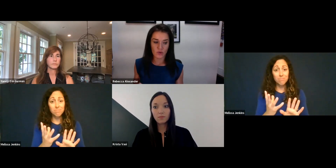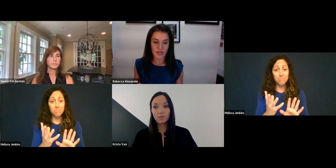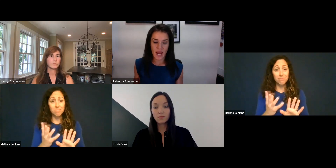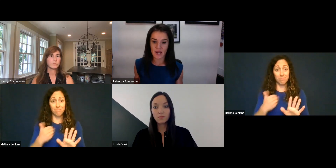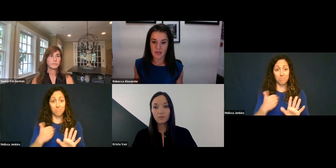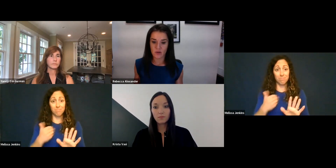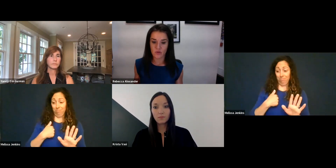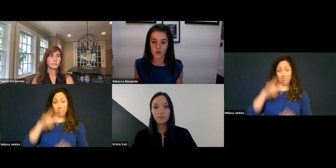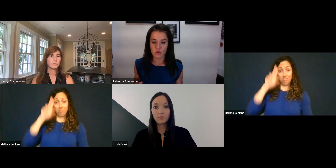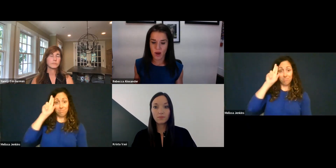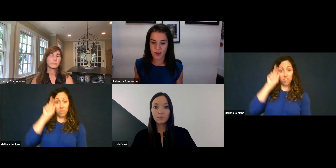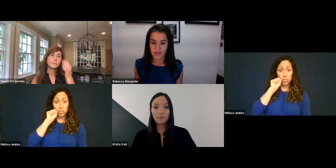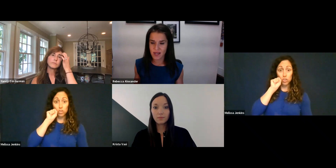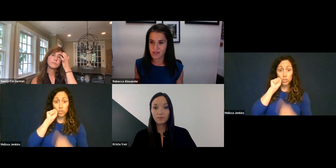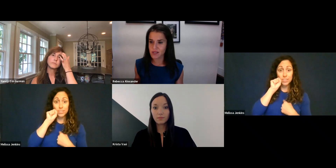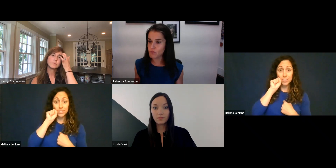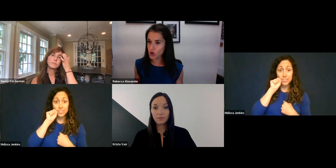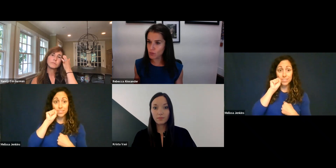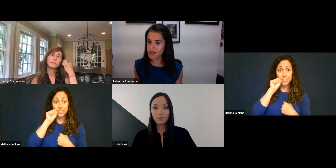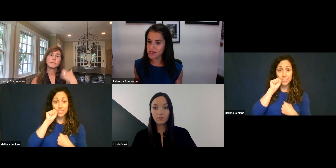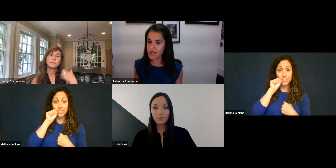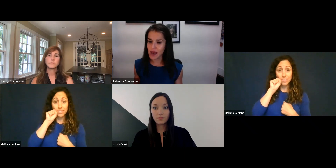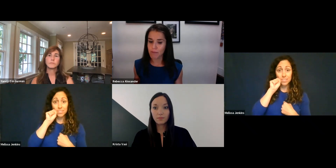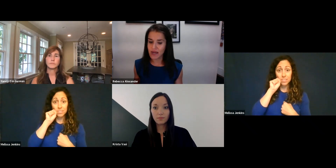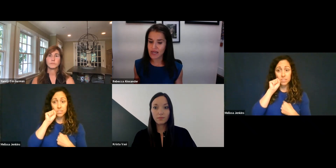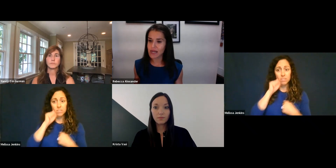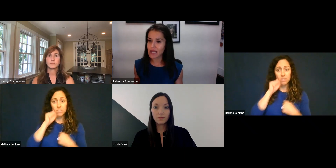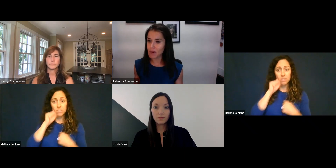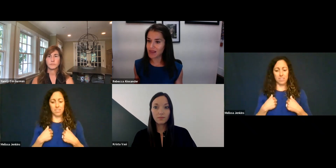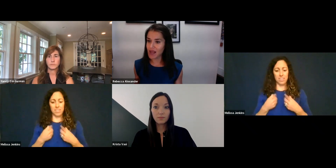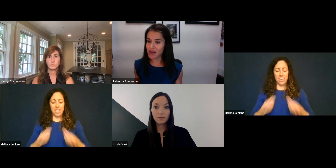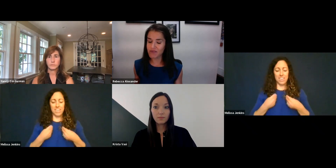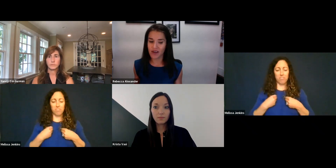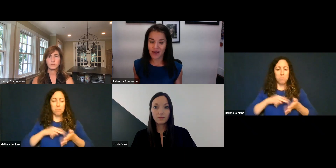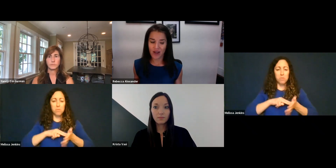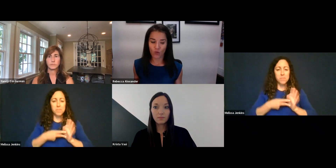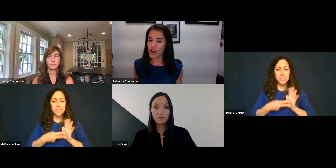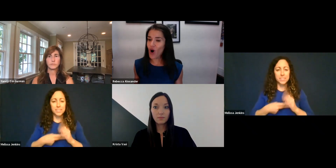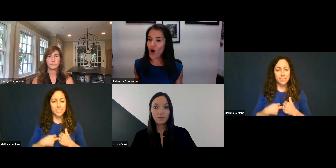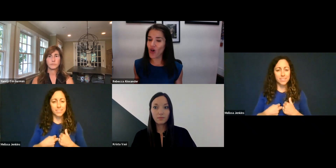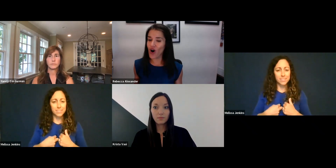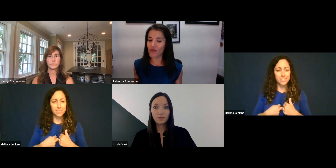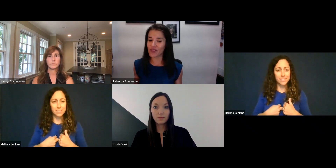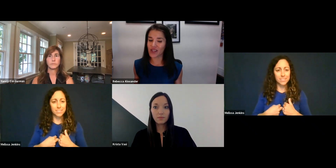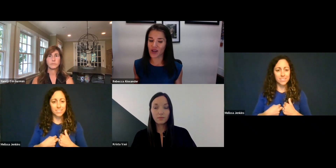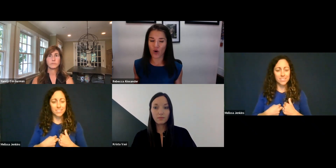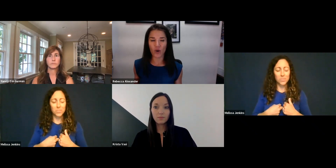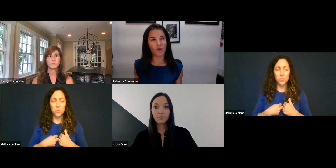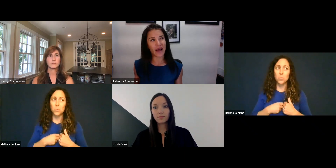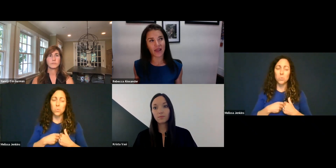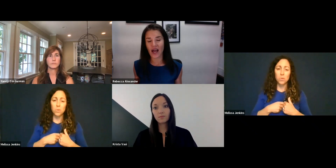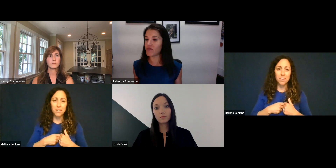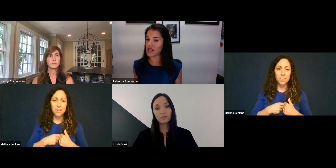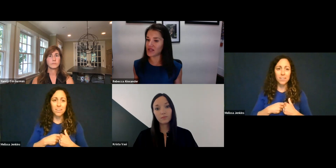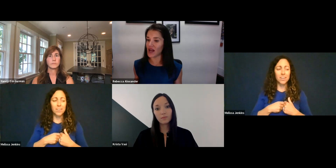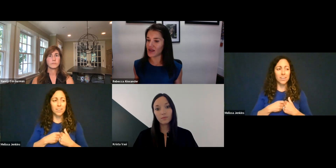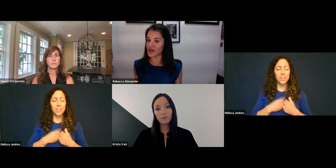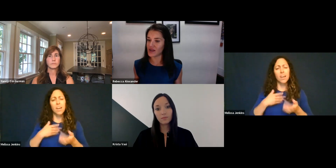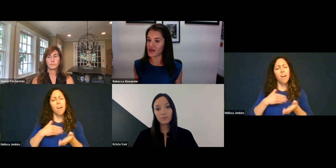created the greatest sense of purpose and meaning in my life. We all often think, what would my life be like